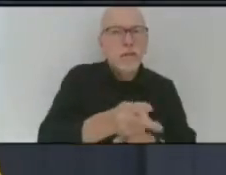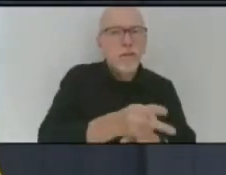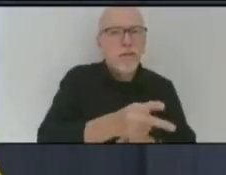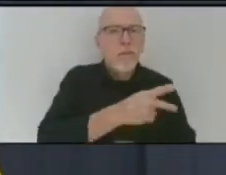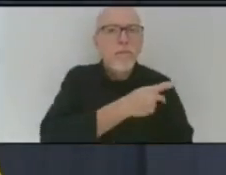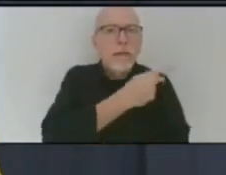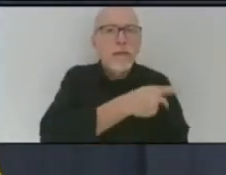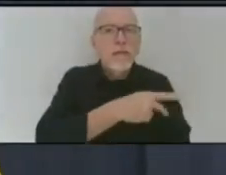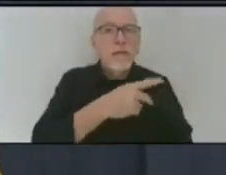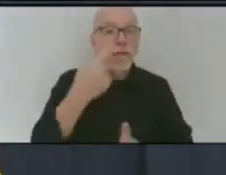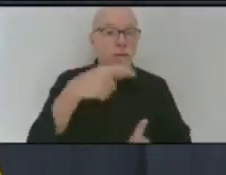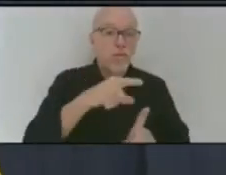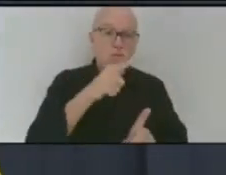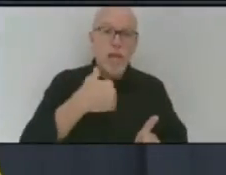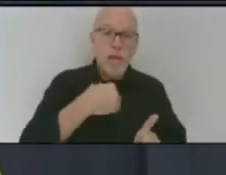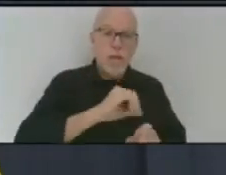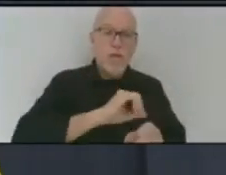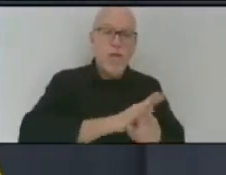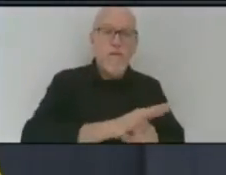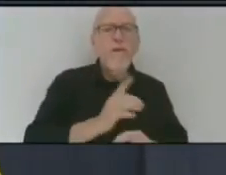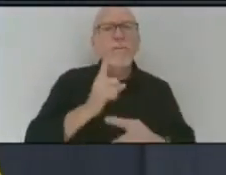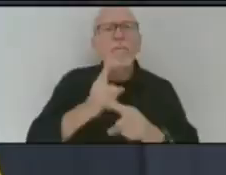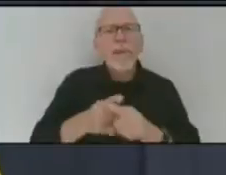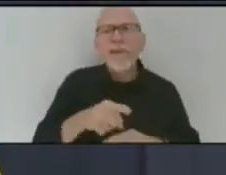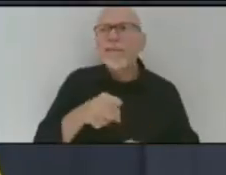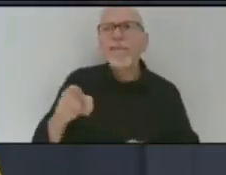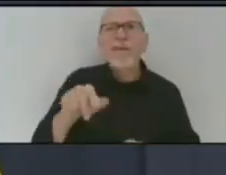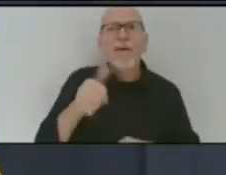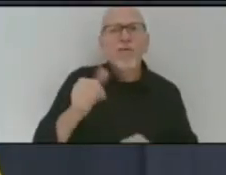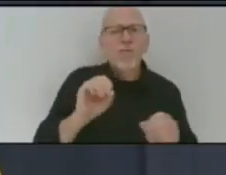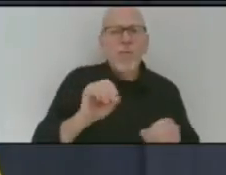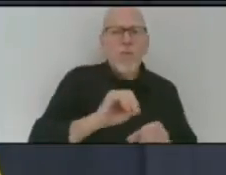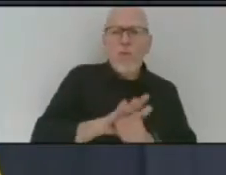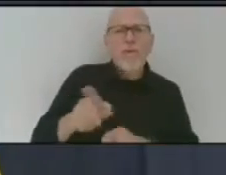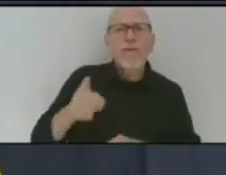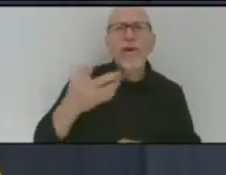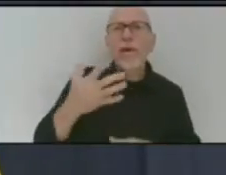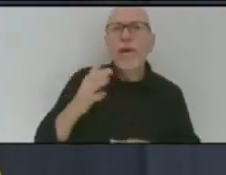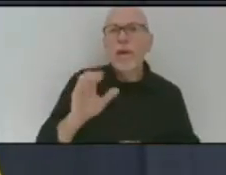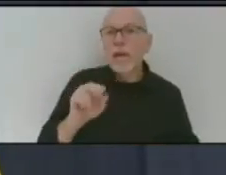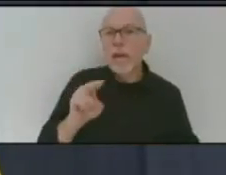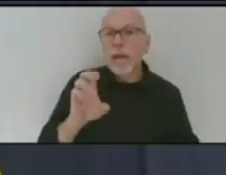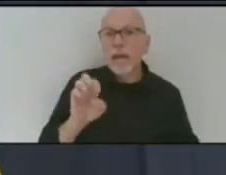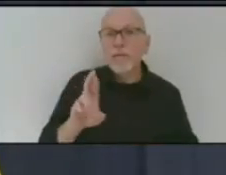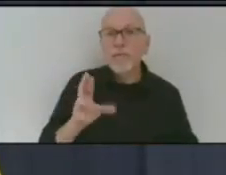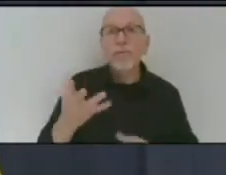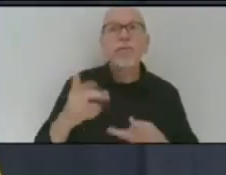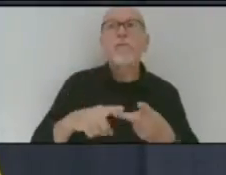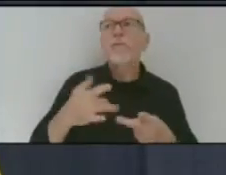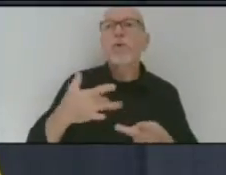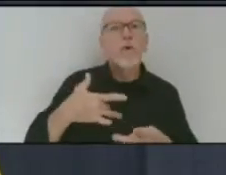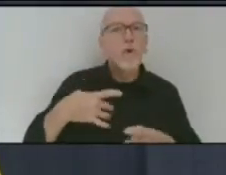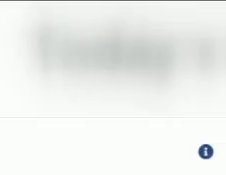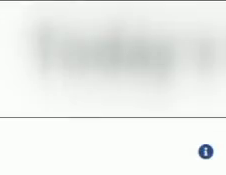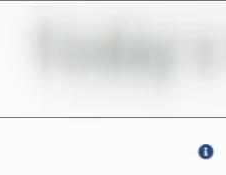have the COVID, but for the ICU BEDS AND 77% OF THE VENTILATORS IN THE STATE ARE AVAILABLE.